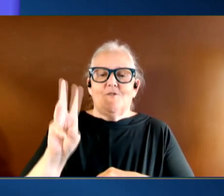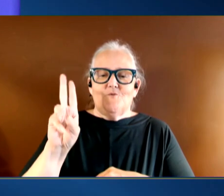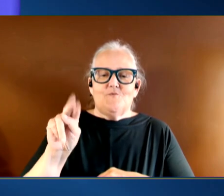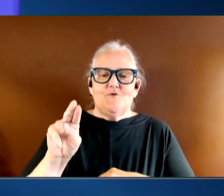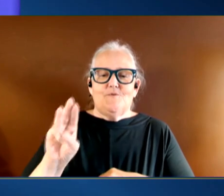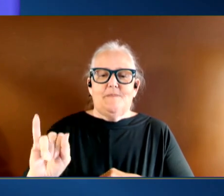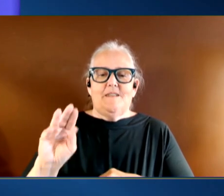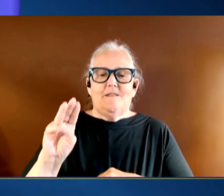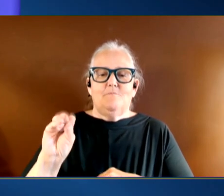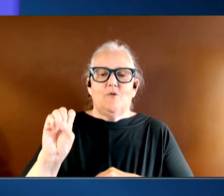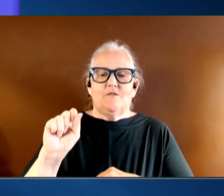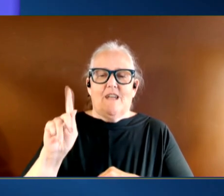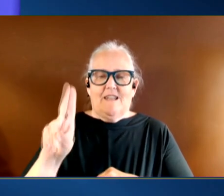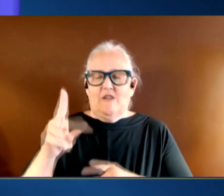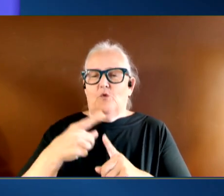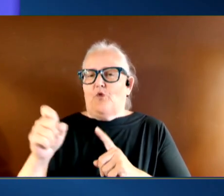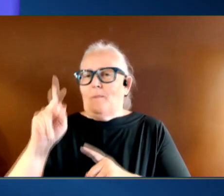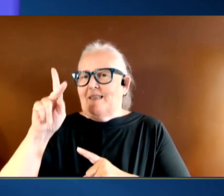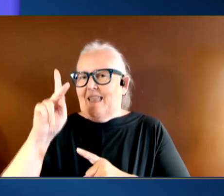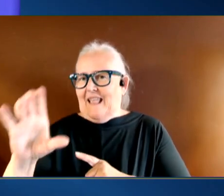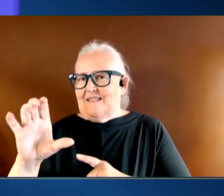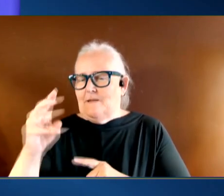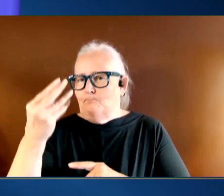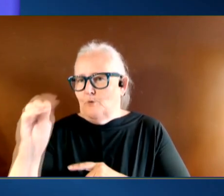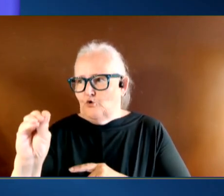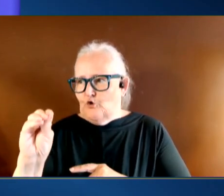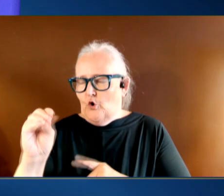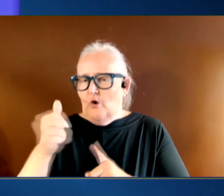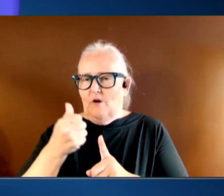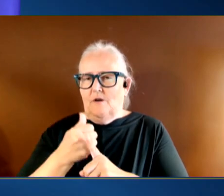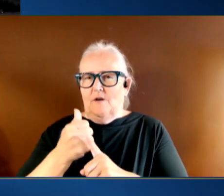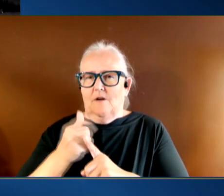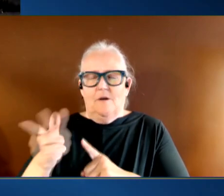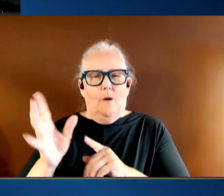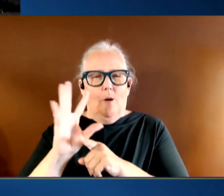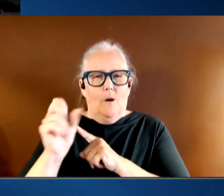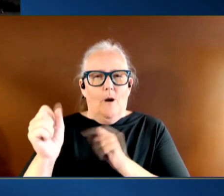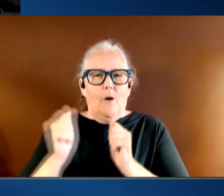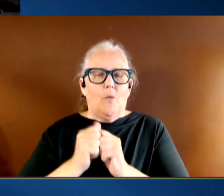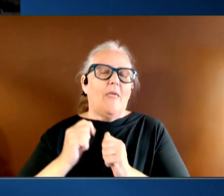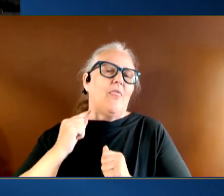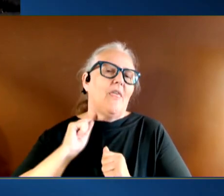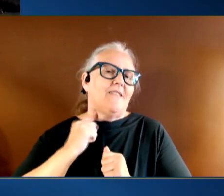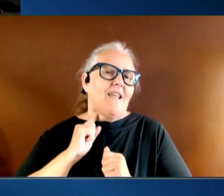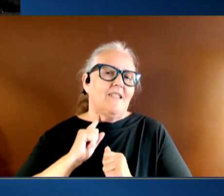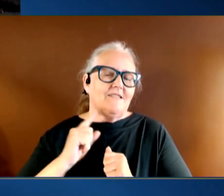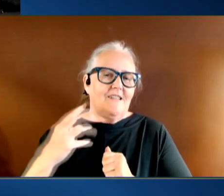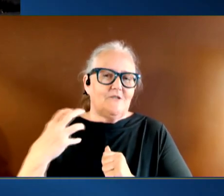Missouri. She is also a superb dialect coach. I highly recommend checking it out. And then